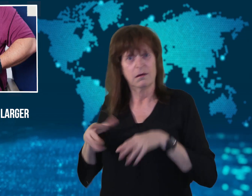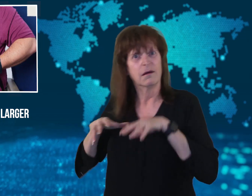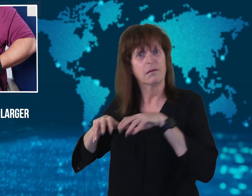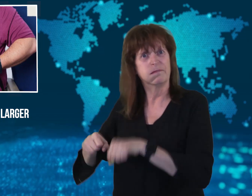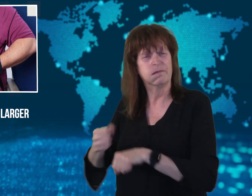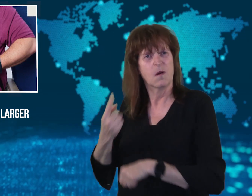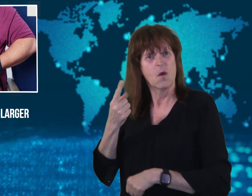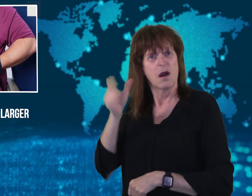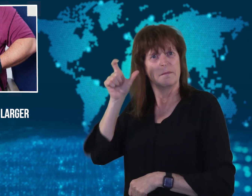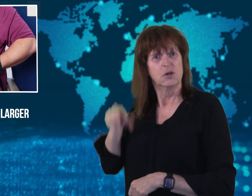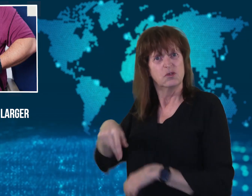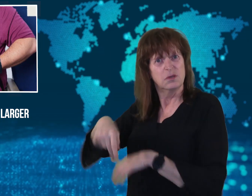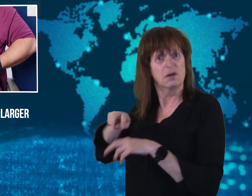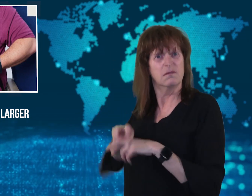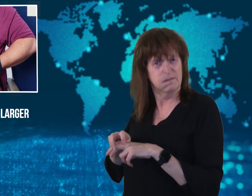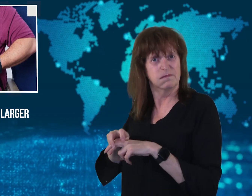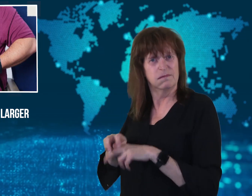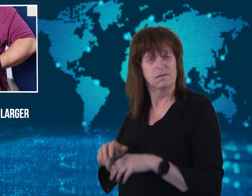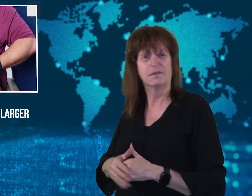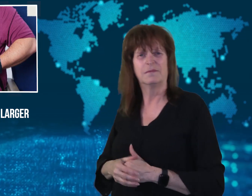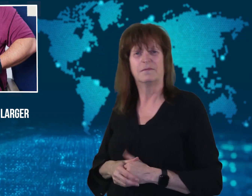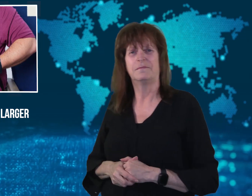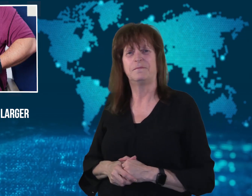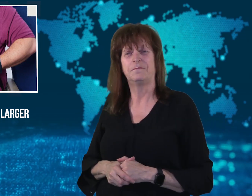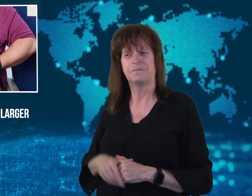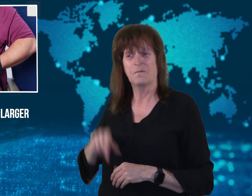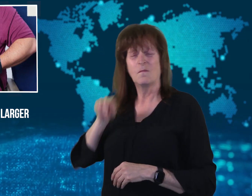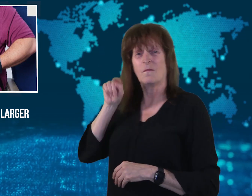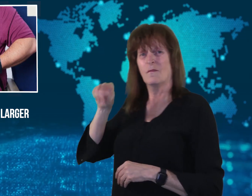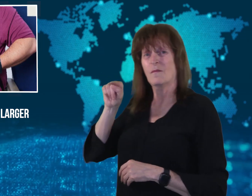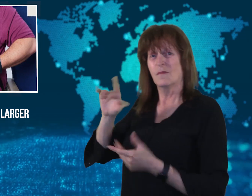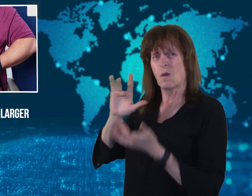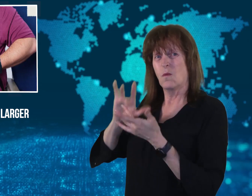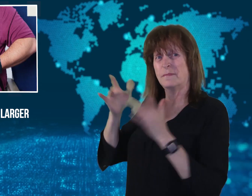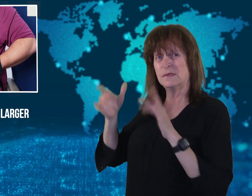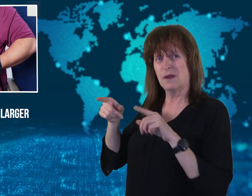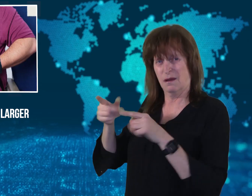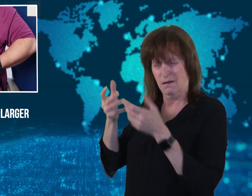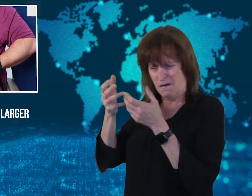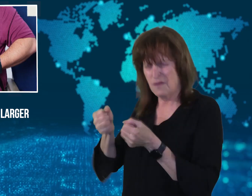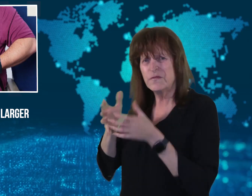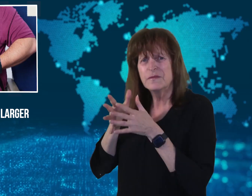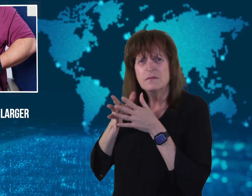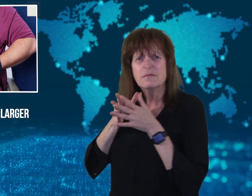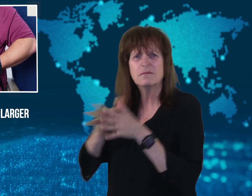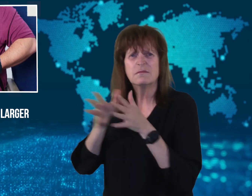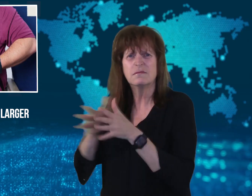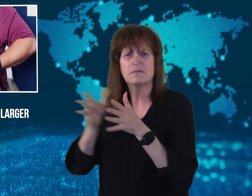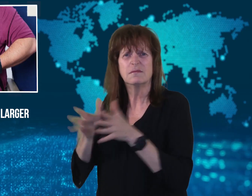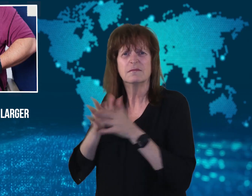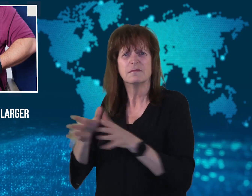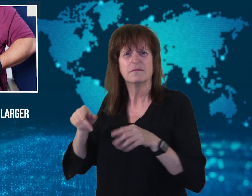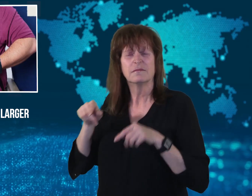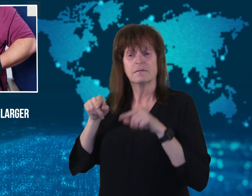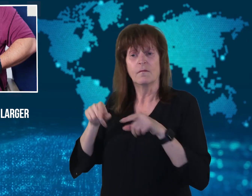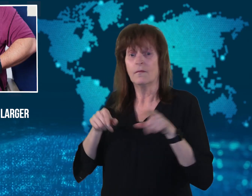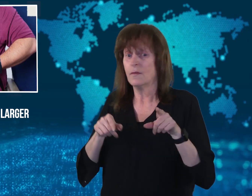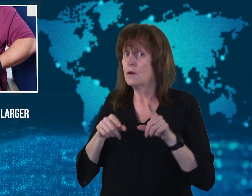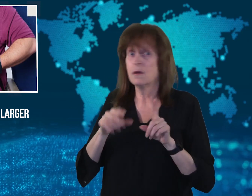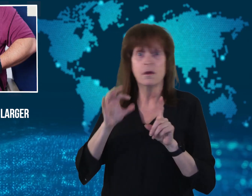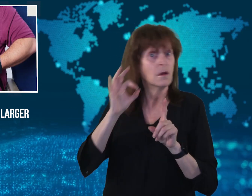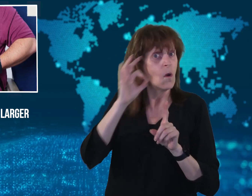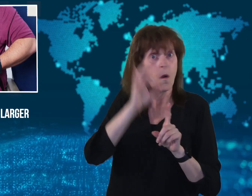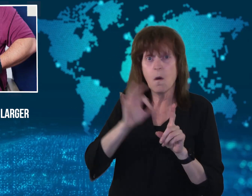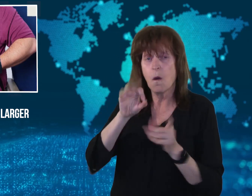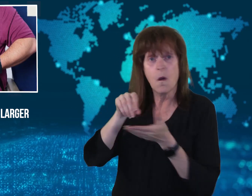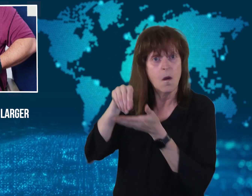This would mean paying more than the cost of two full-price seats since